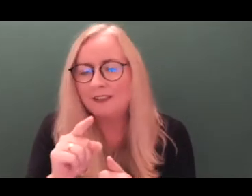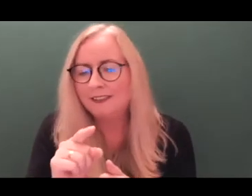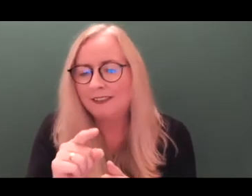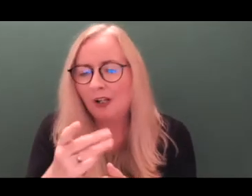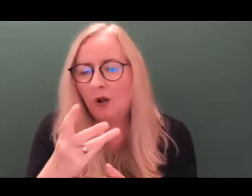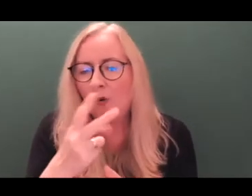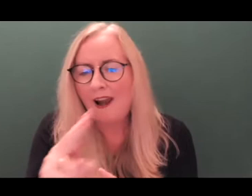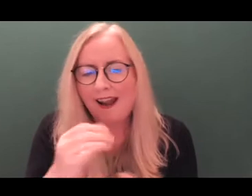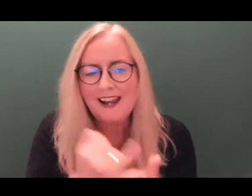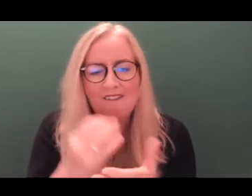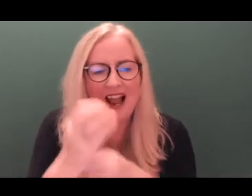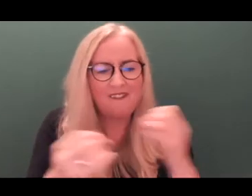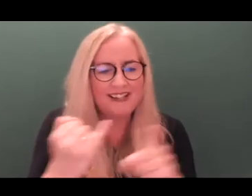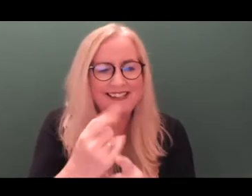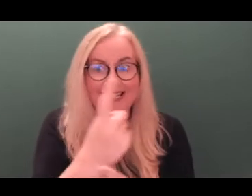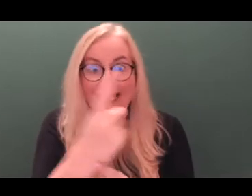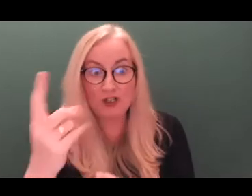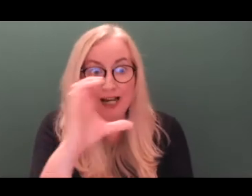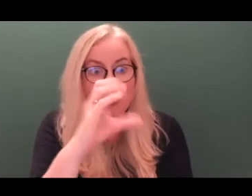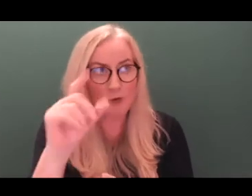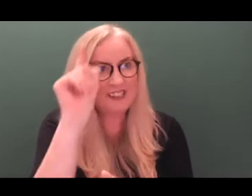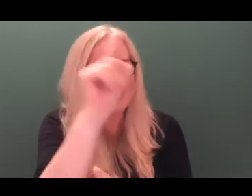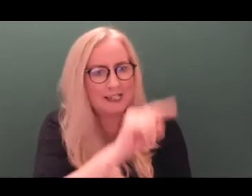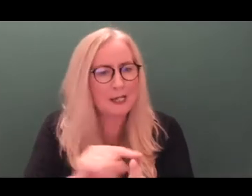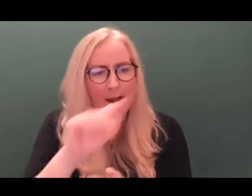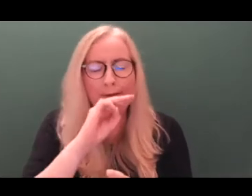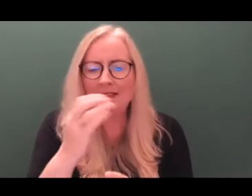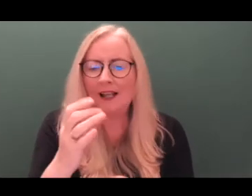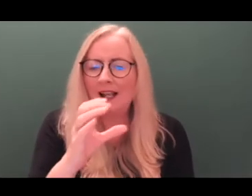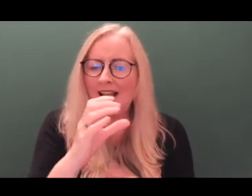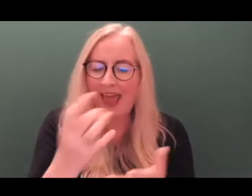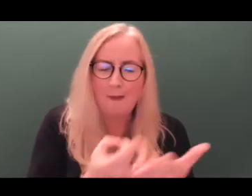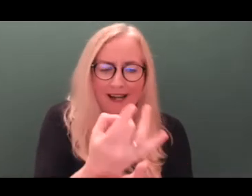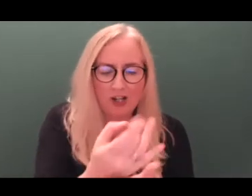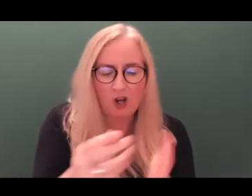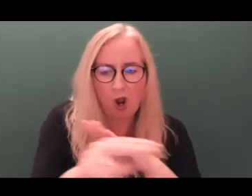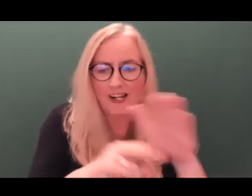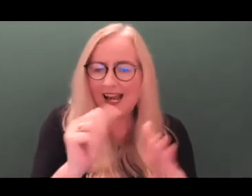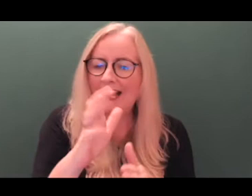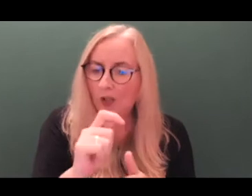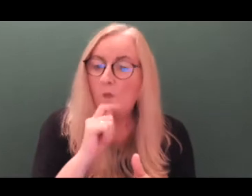in each county, where an application can be made under the act, there will be an office in at least